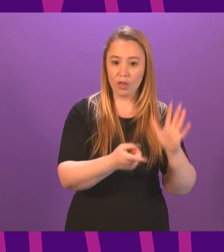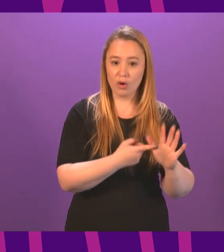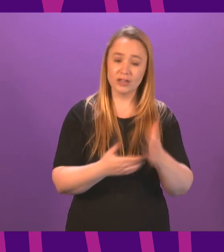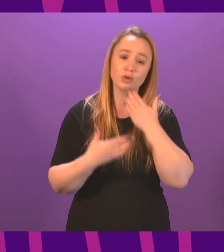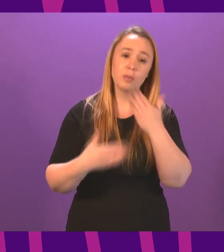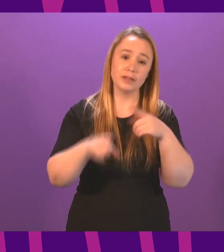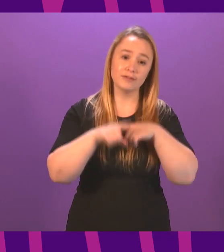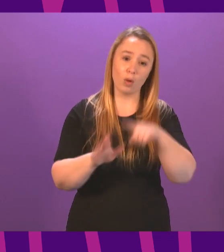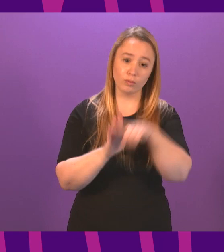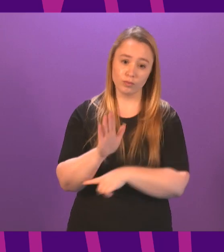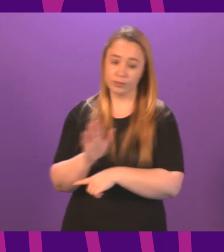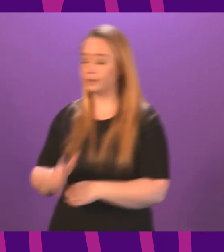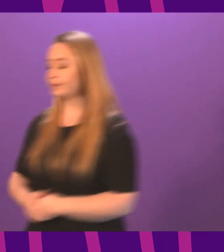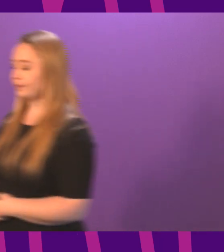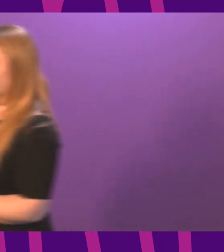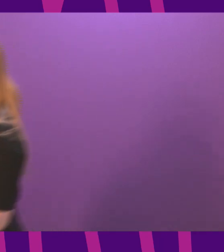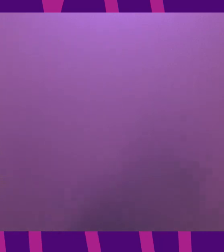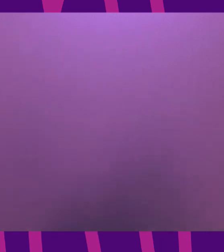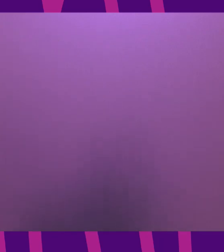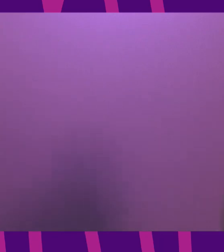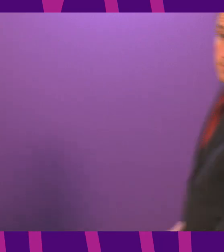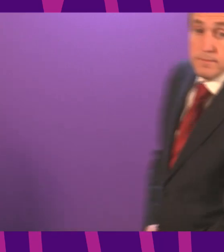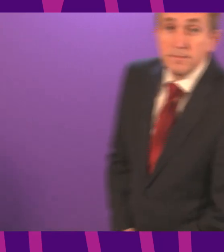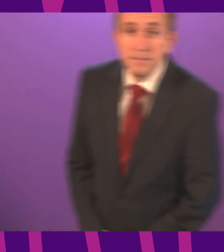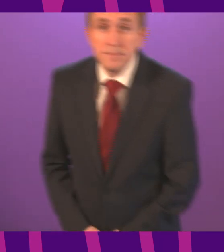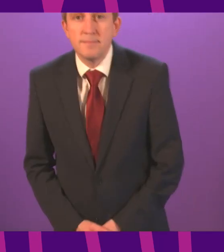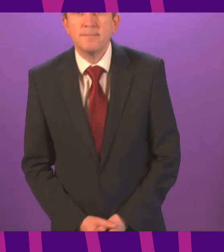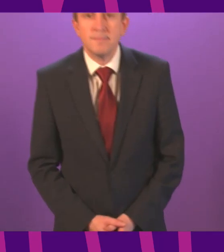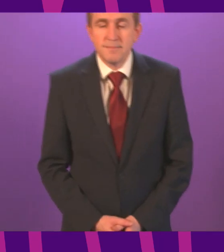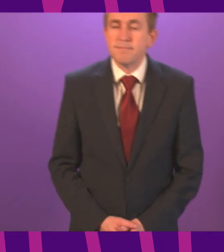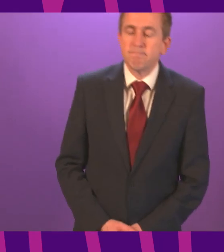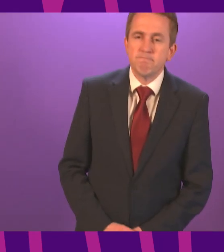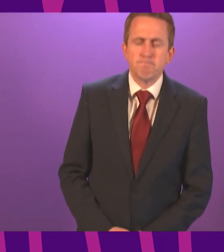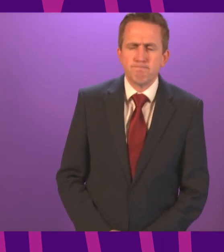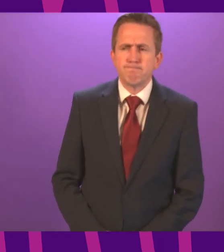Christine Grahame: Unlike Richard Leonard, I and most of my constituents